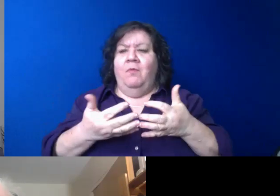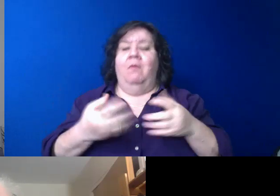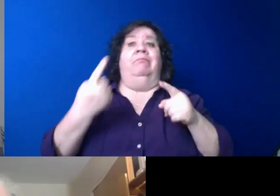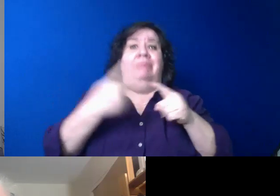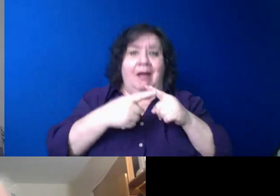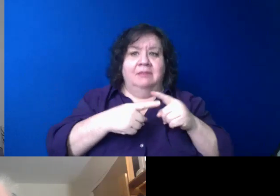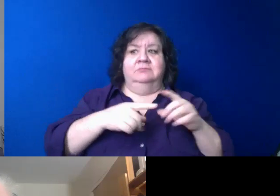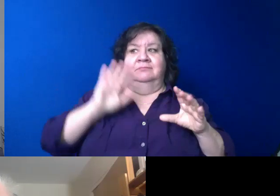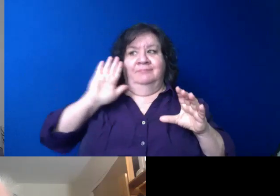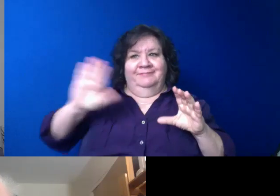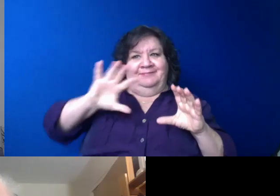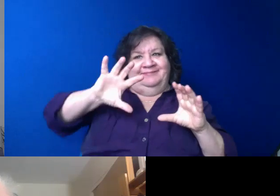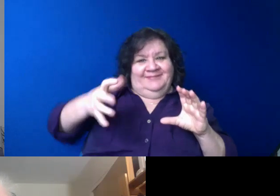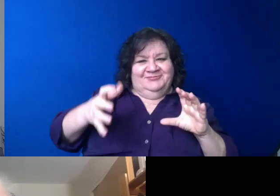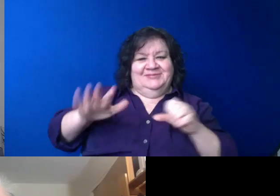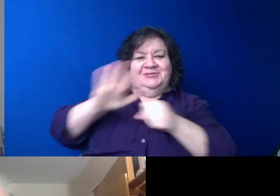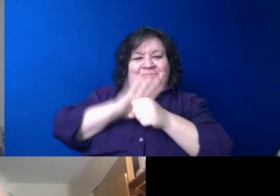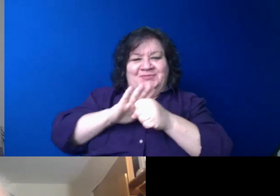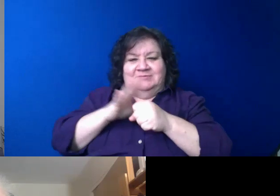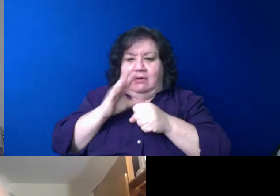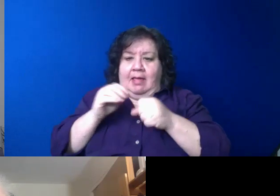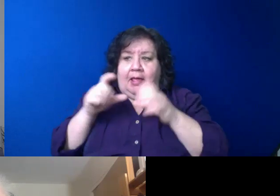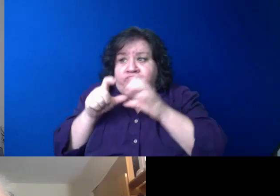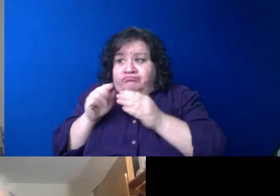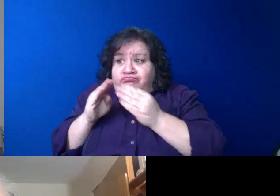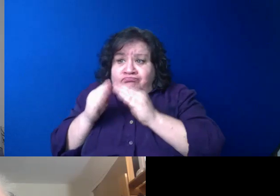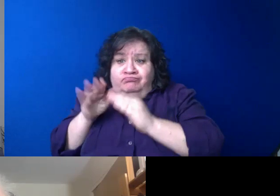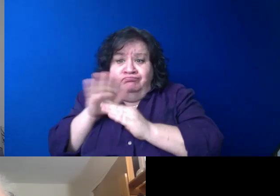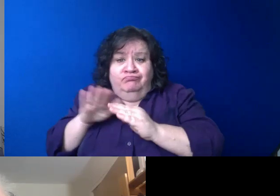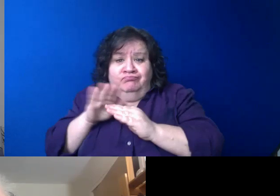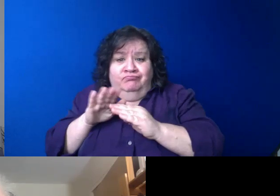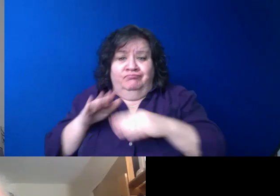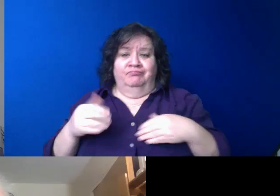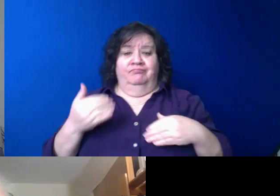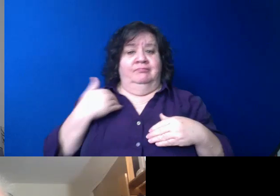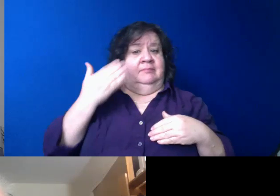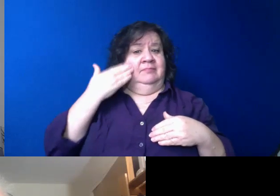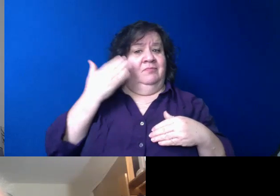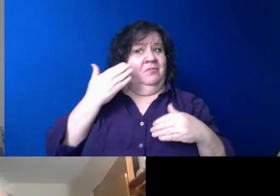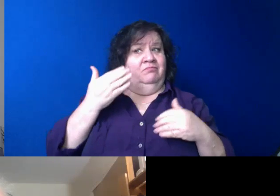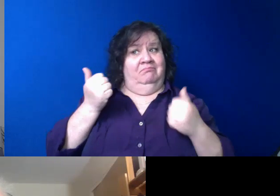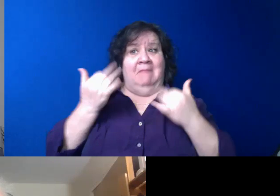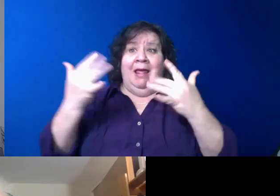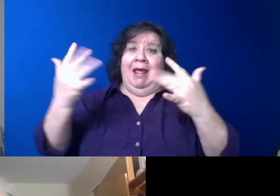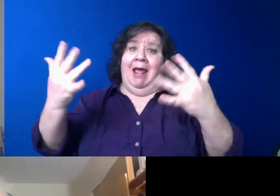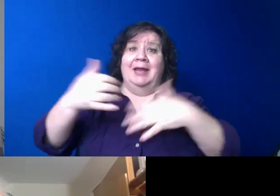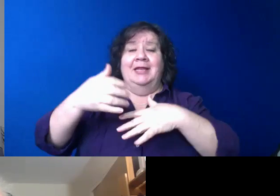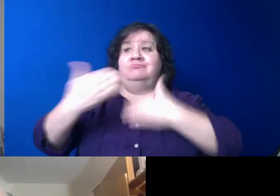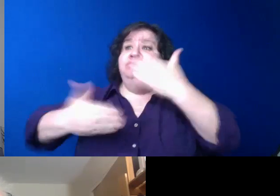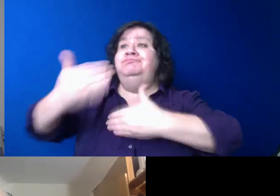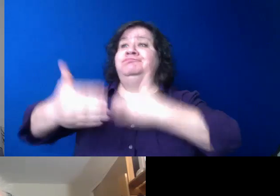because for example i just want to give an example one one conversation we had was that for example